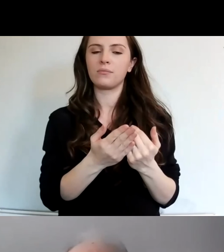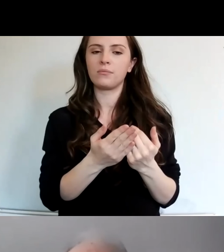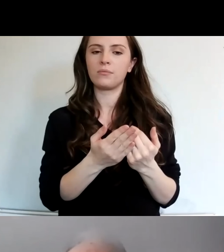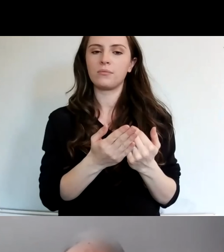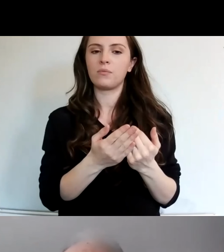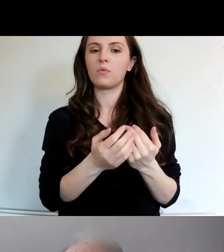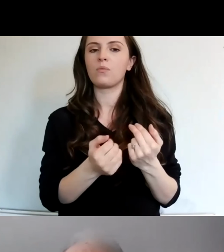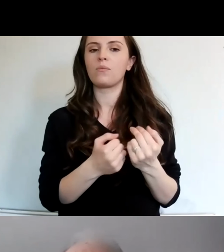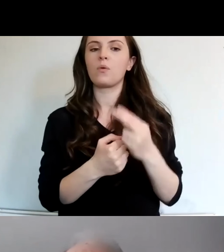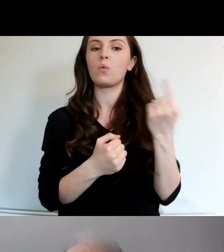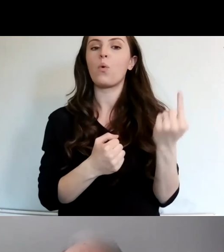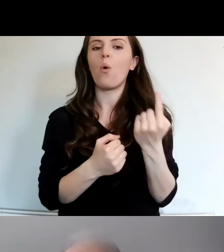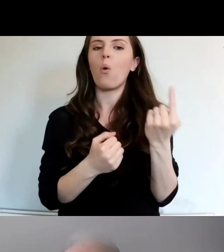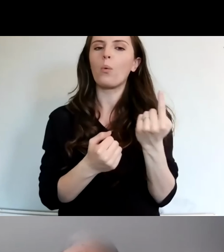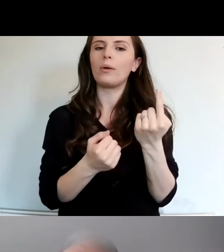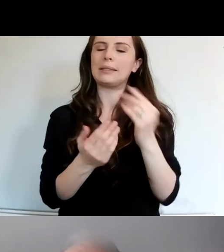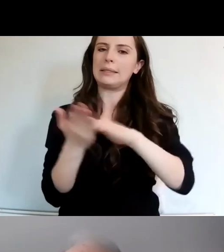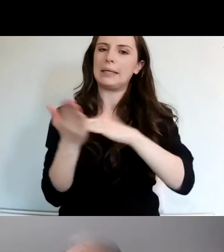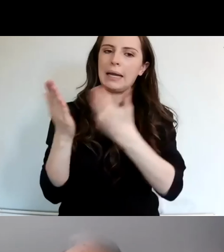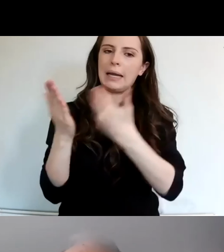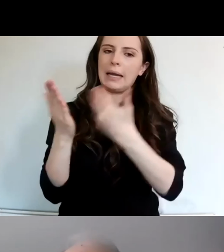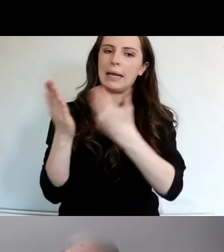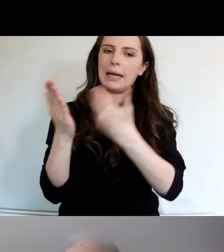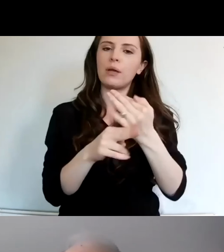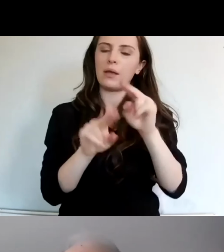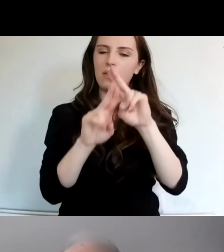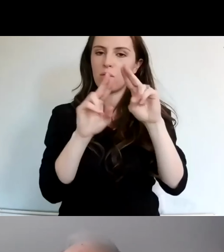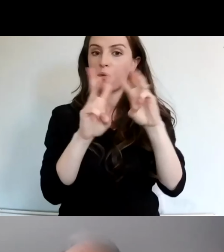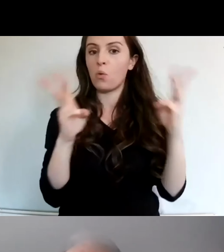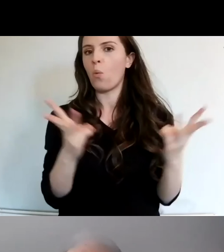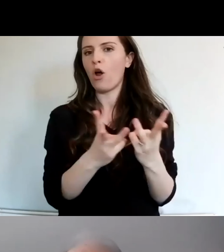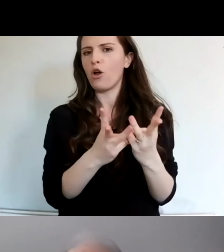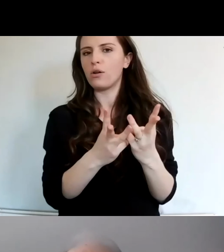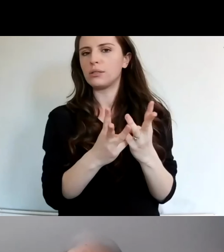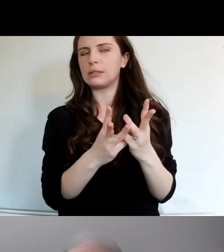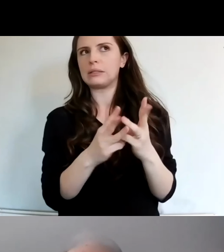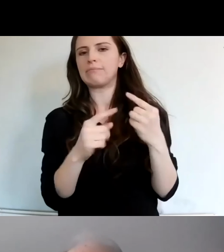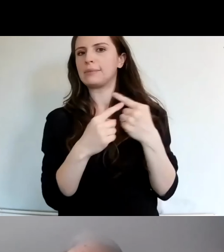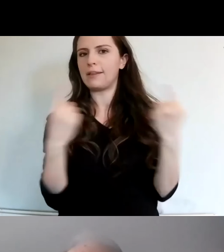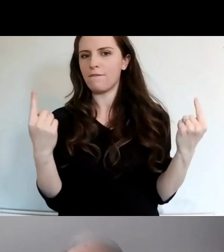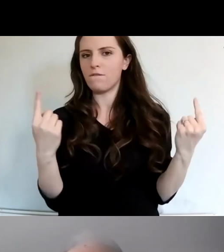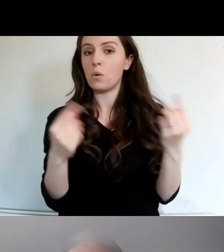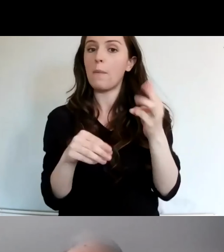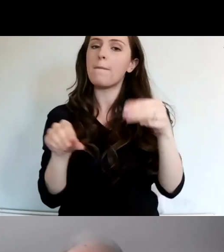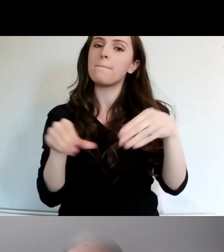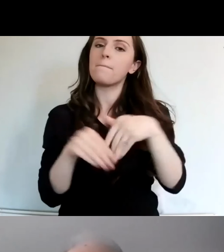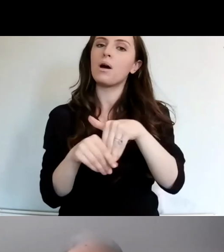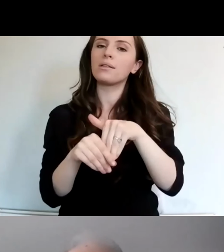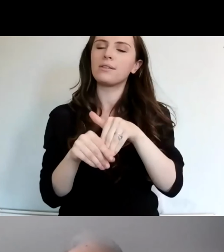so we're a unique entity. We're part of the National Disability Authority